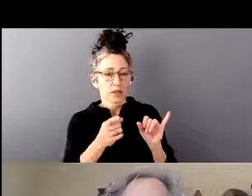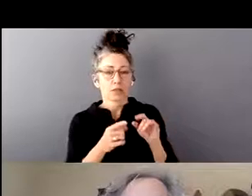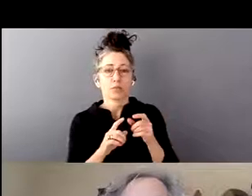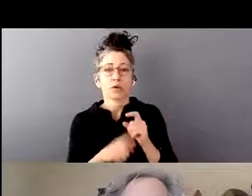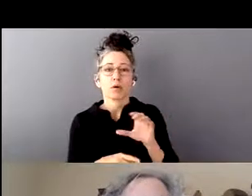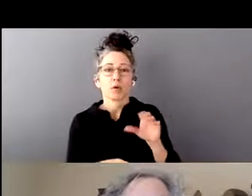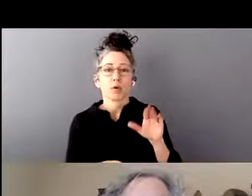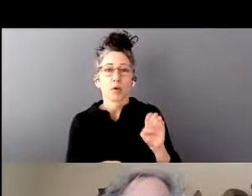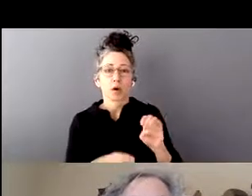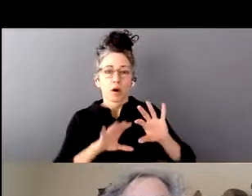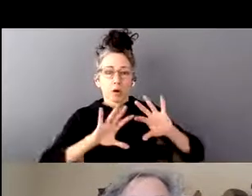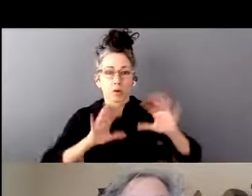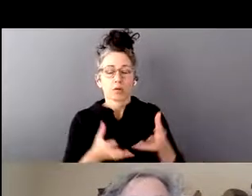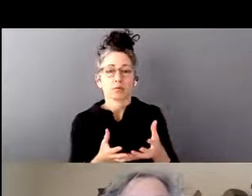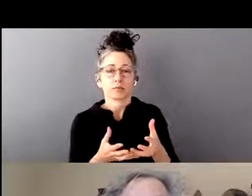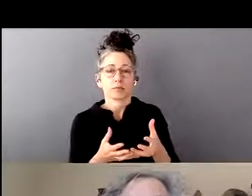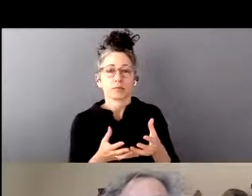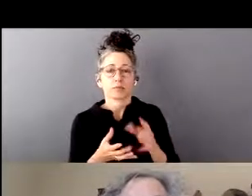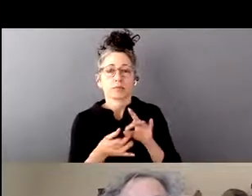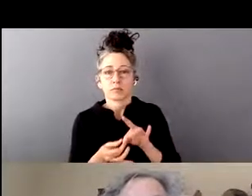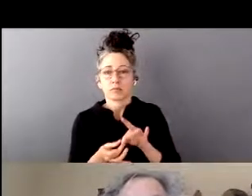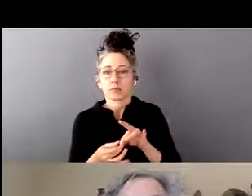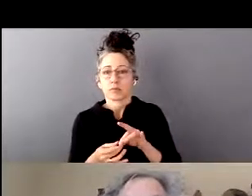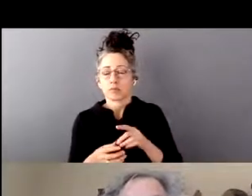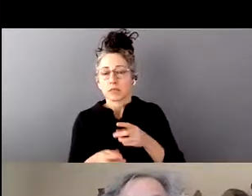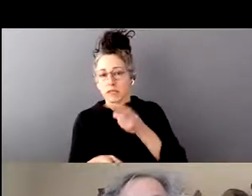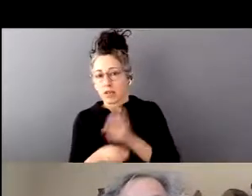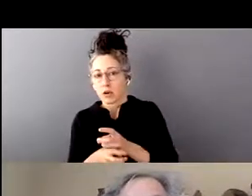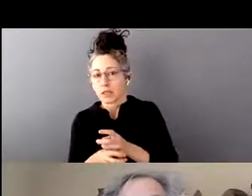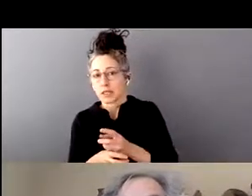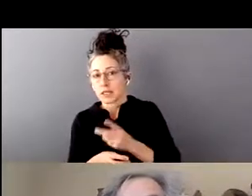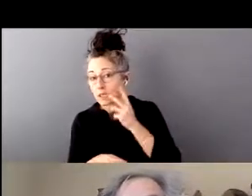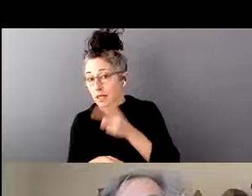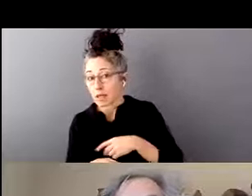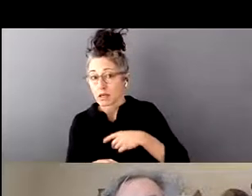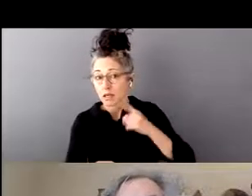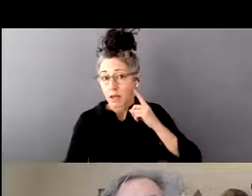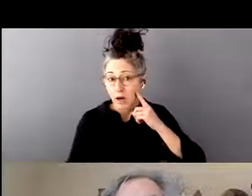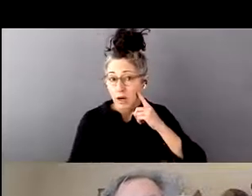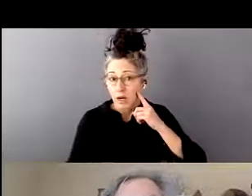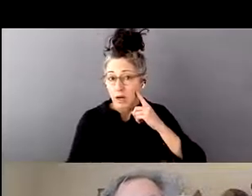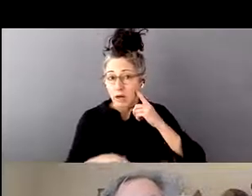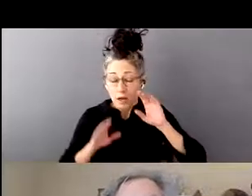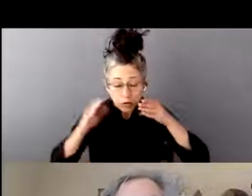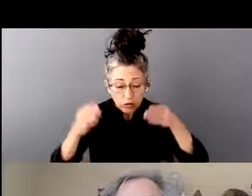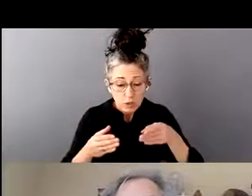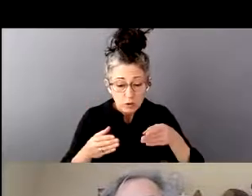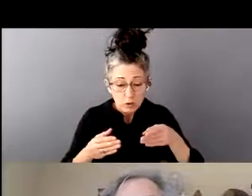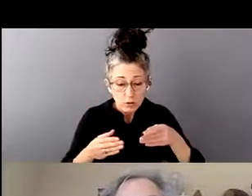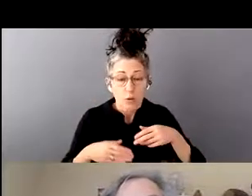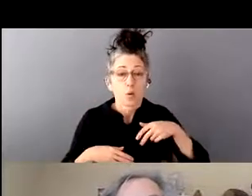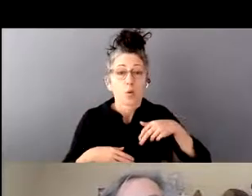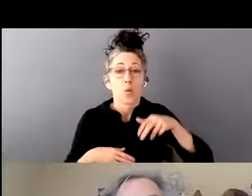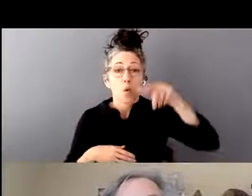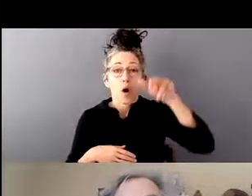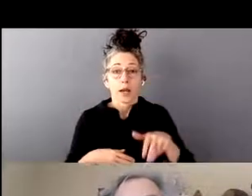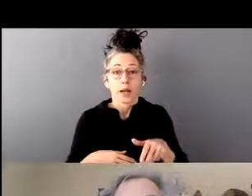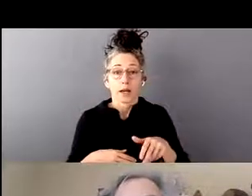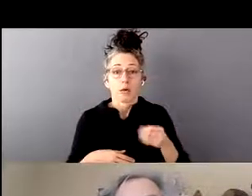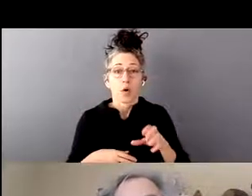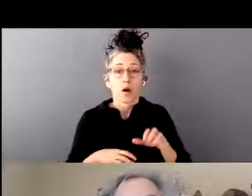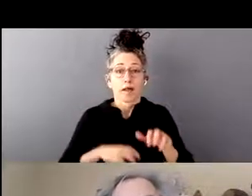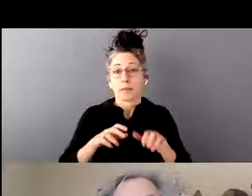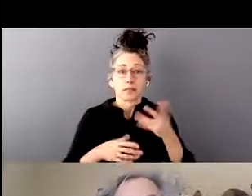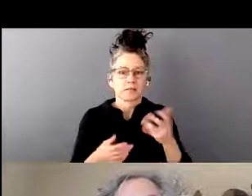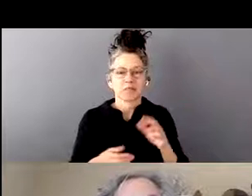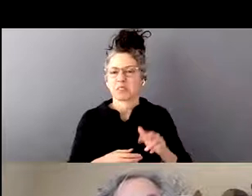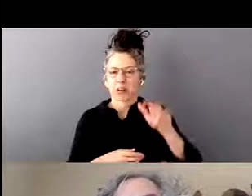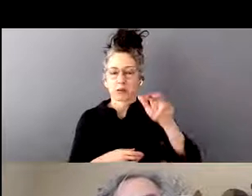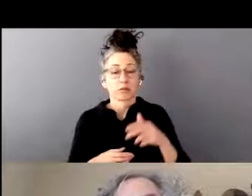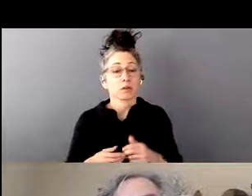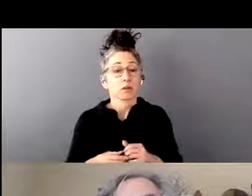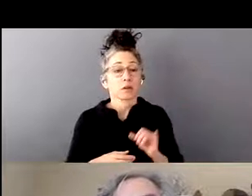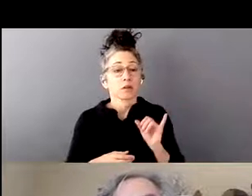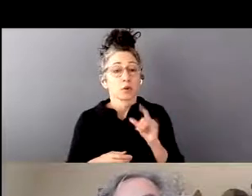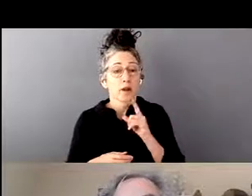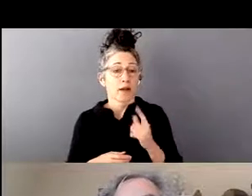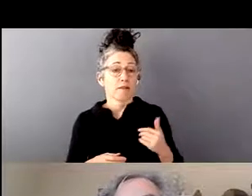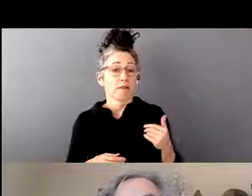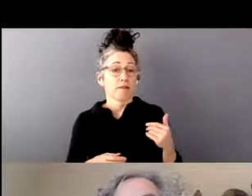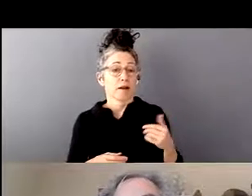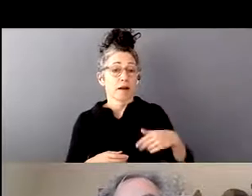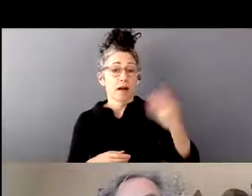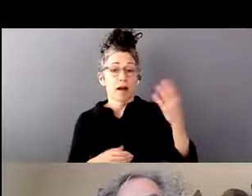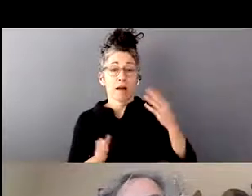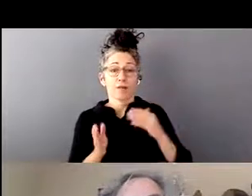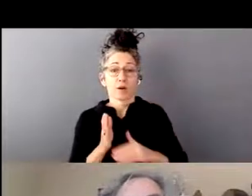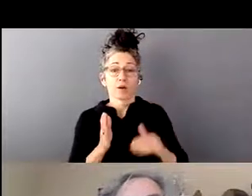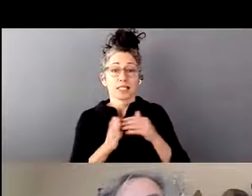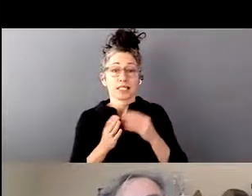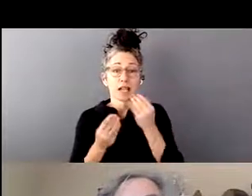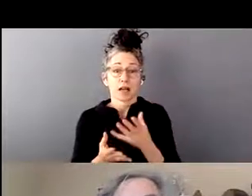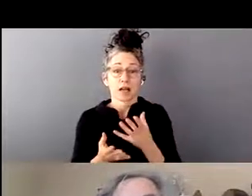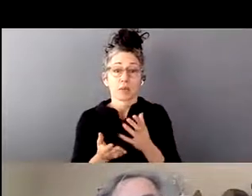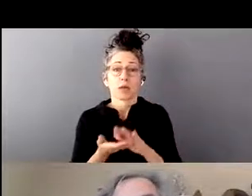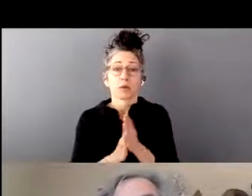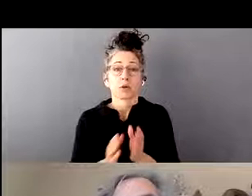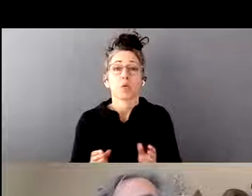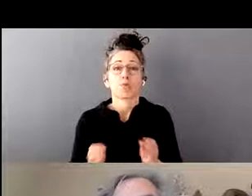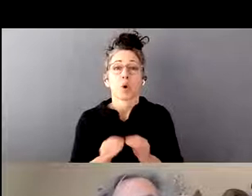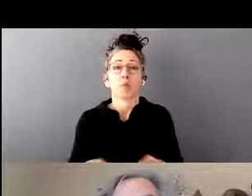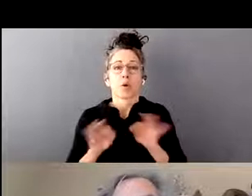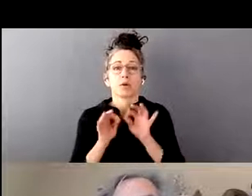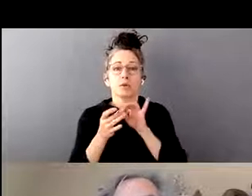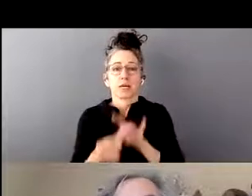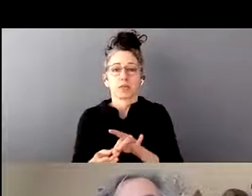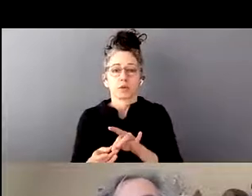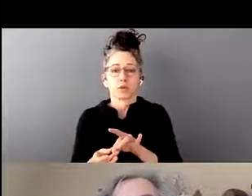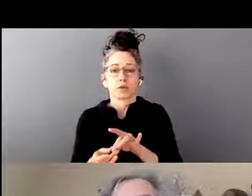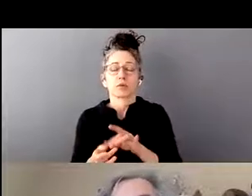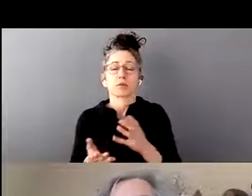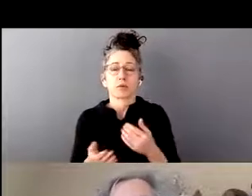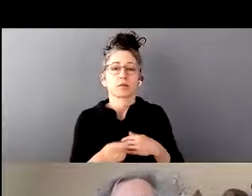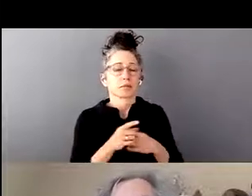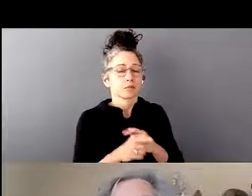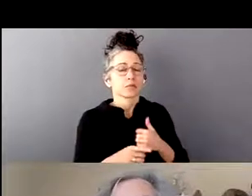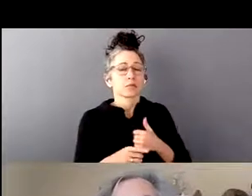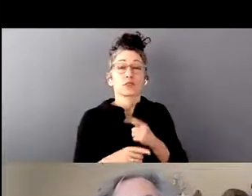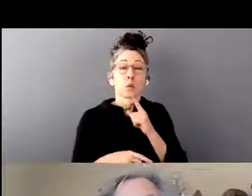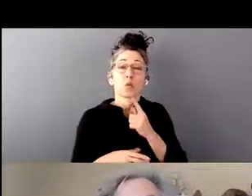hearing, remembering or concentrating, and walking or climbing stairs. So, lessons learned from all of this that high-frequency data becomes even more important in a crisis. Our existing data sets are invaluable. So, the frames and the benchmarking that we have are critical